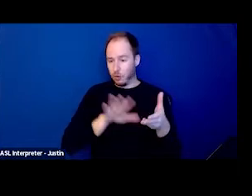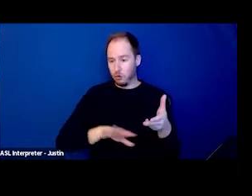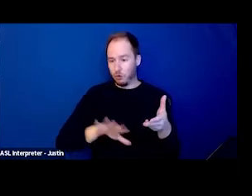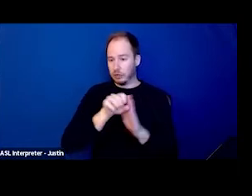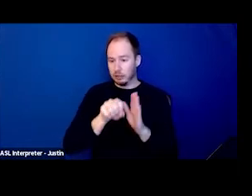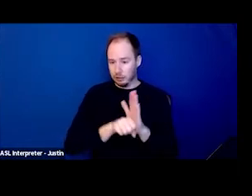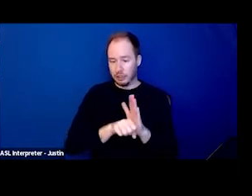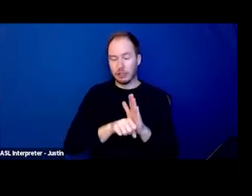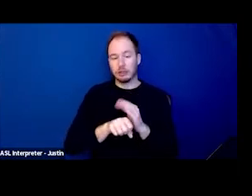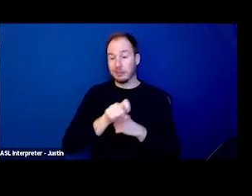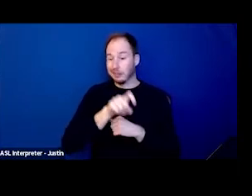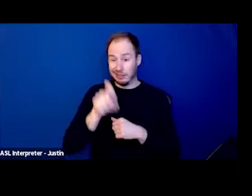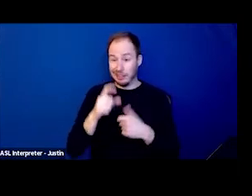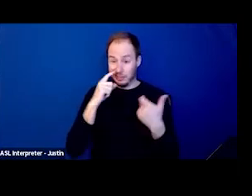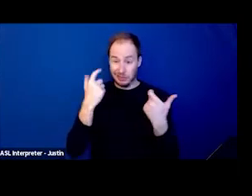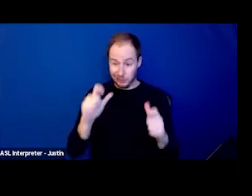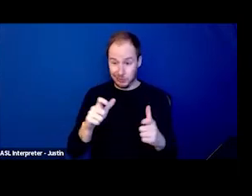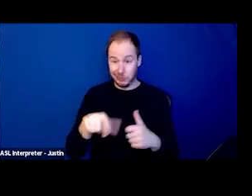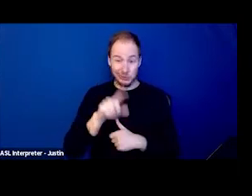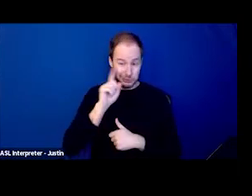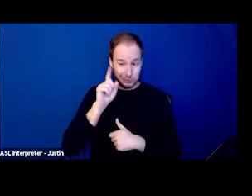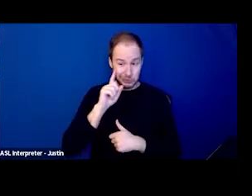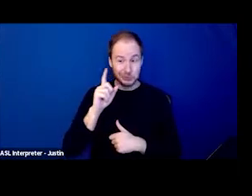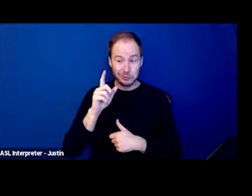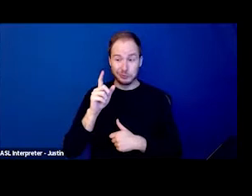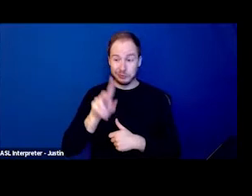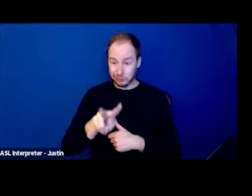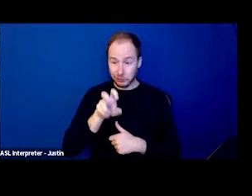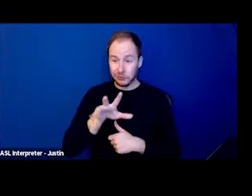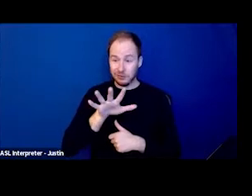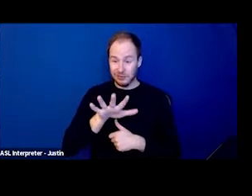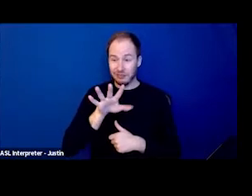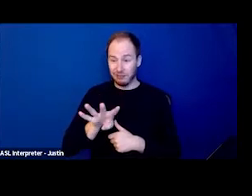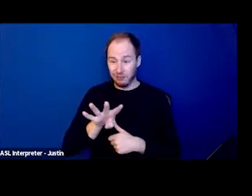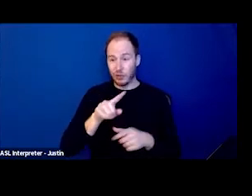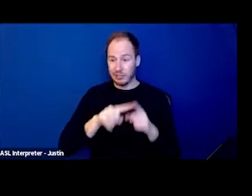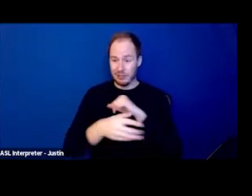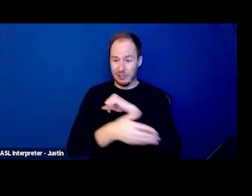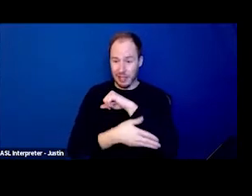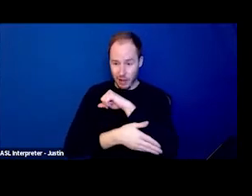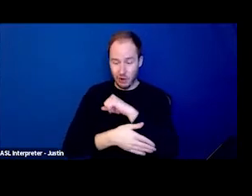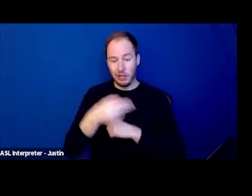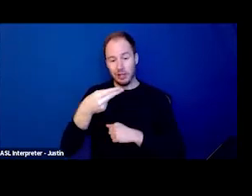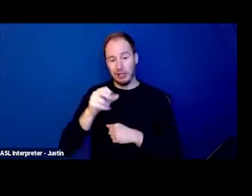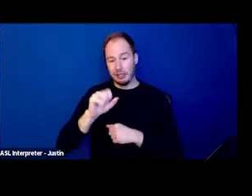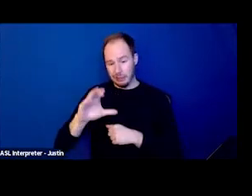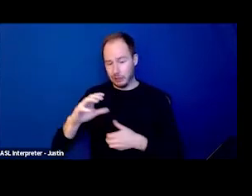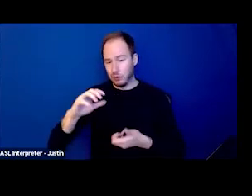Texas is huge as you might have heard, 254 counties. HHSC work with the Lifeline centers